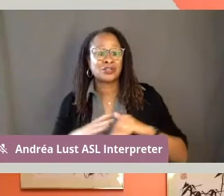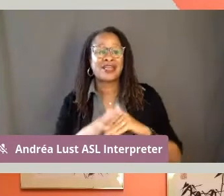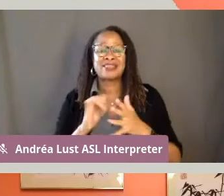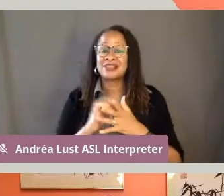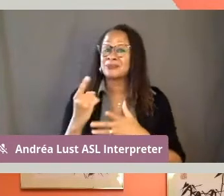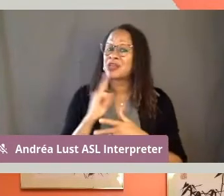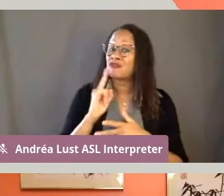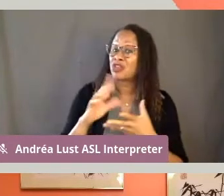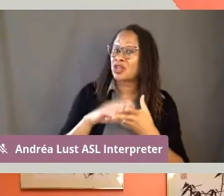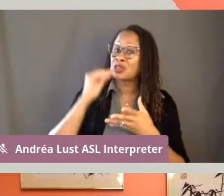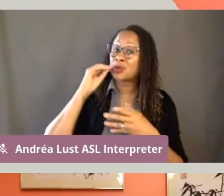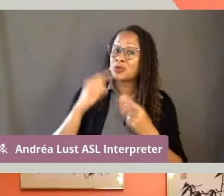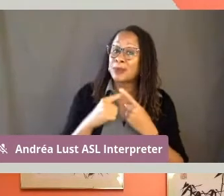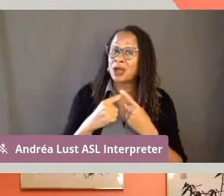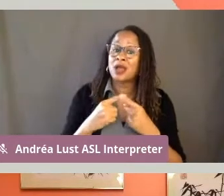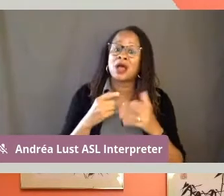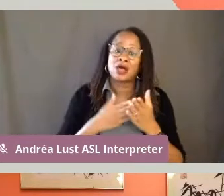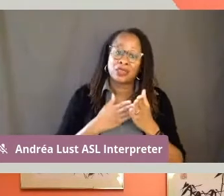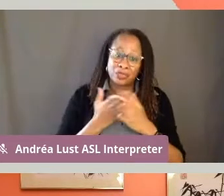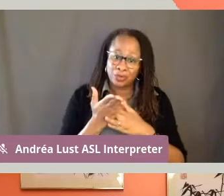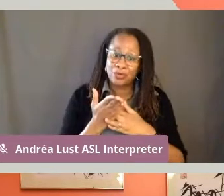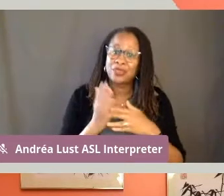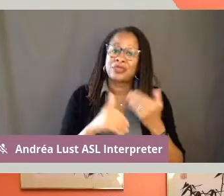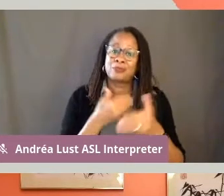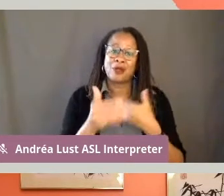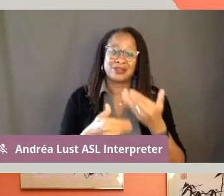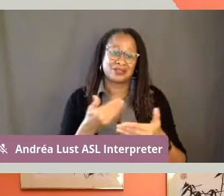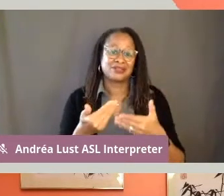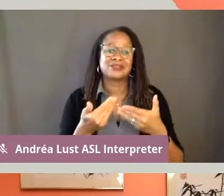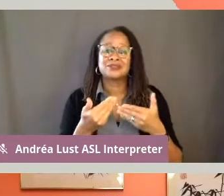through the course of working on the film.